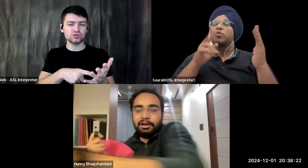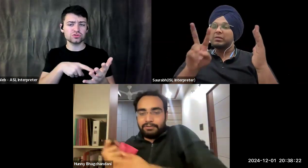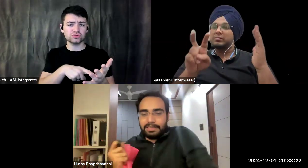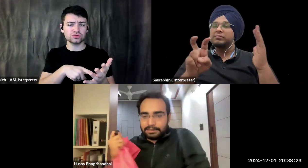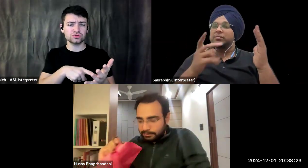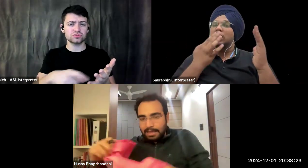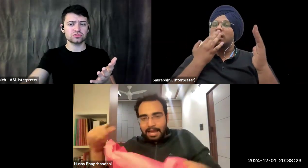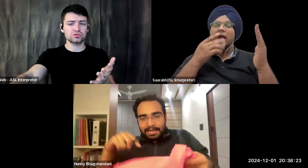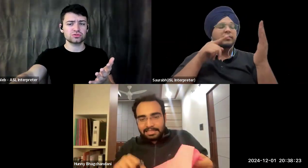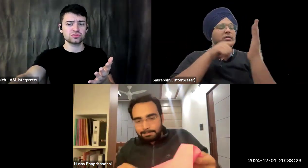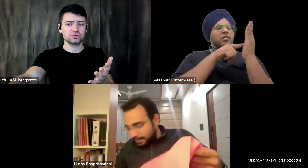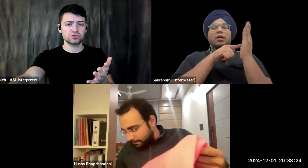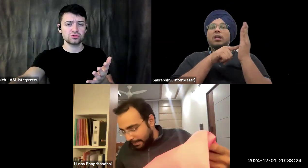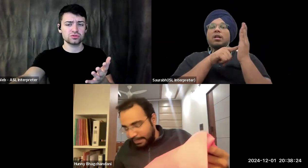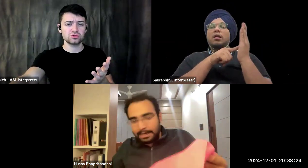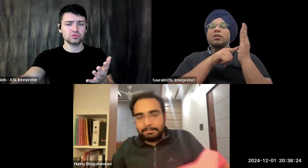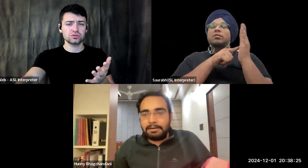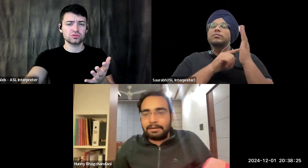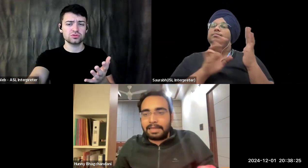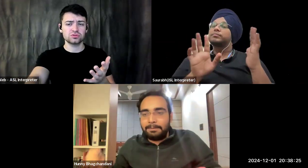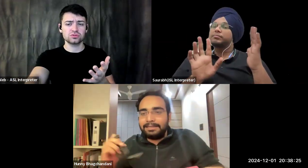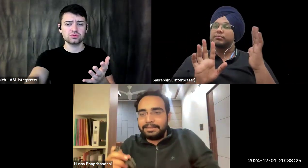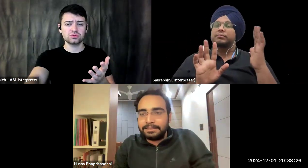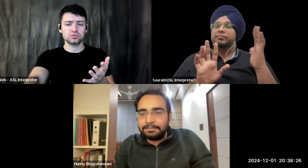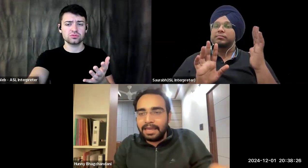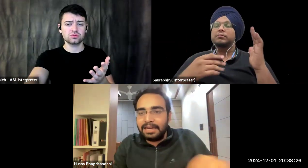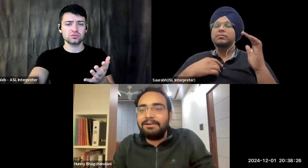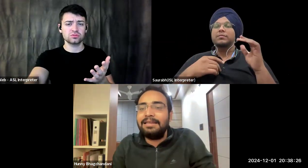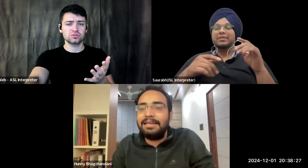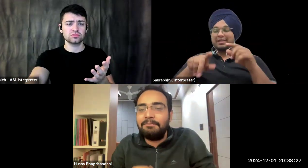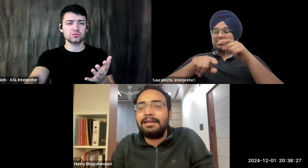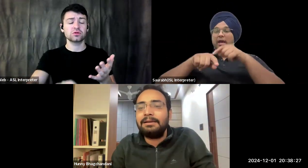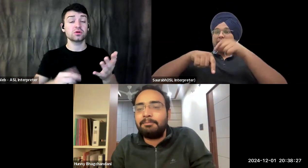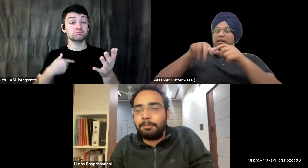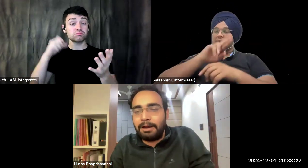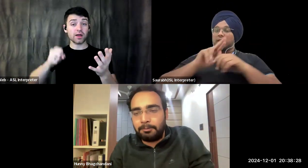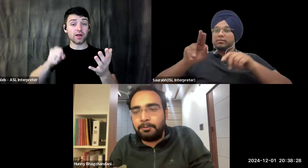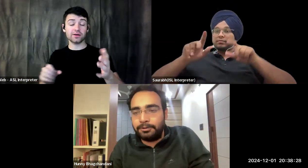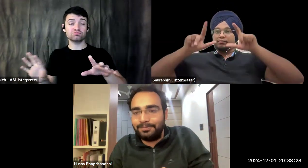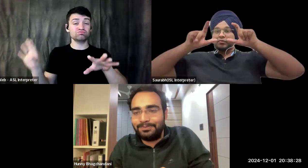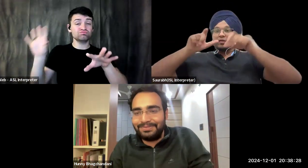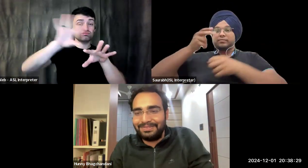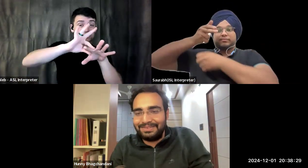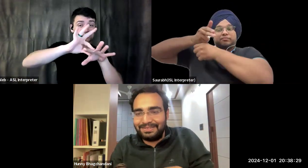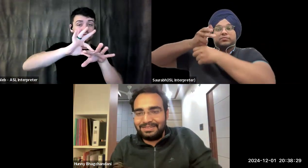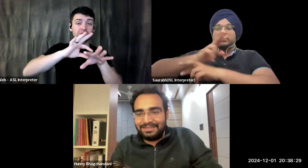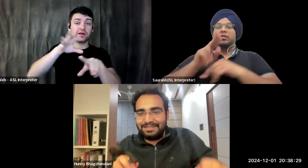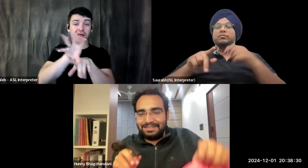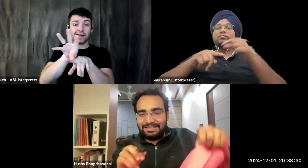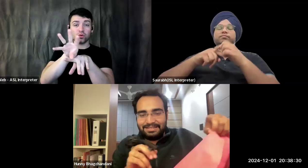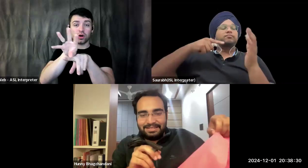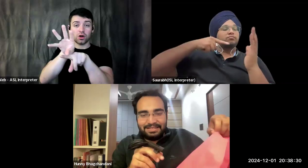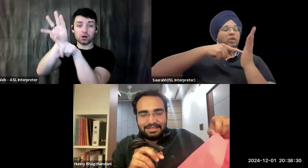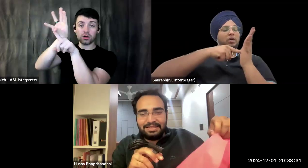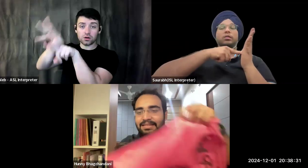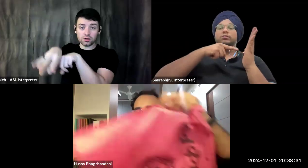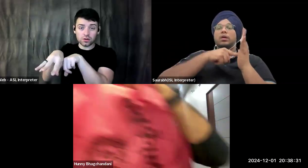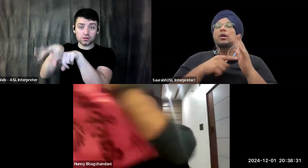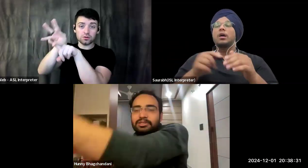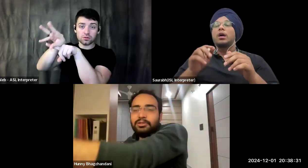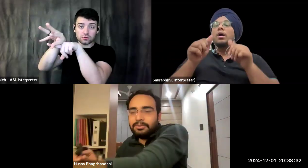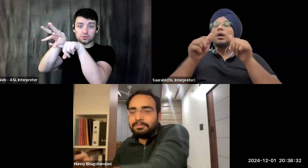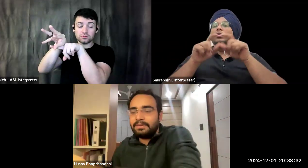color of this, I can just place my camera there and it will give me a proper output.